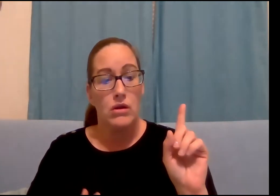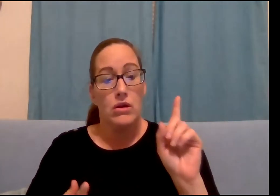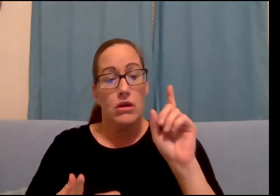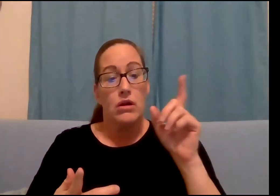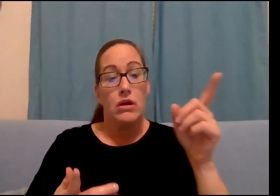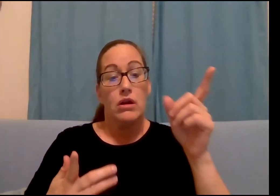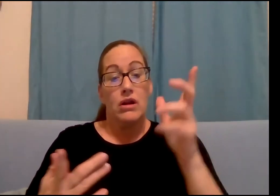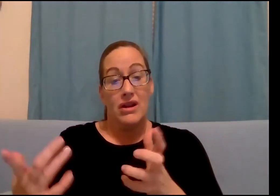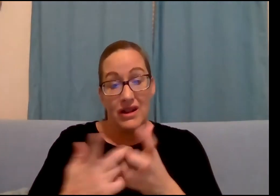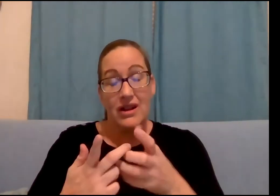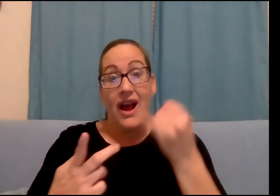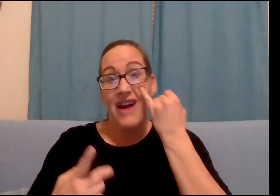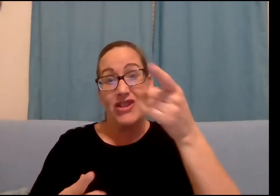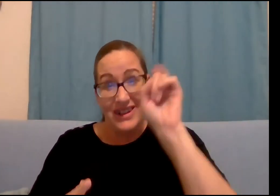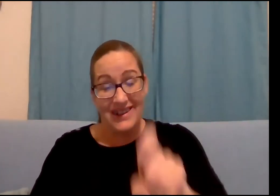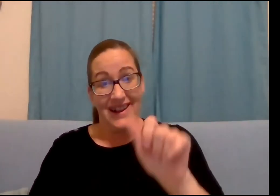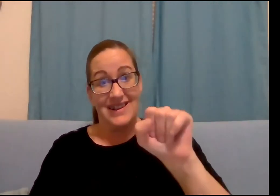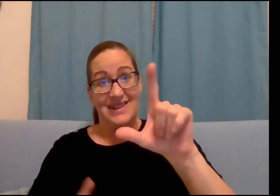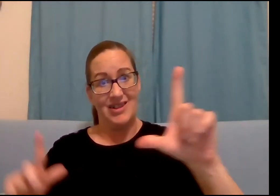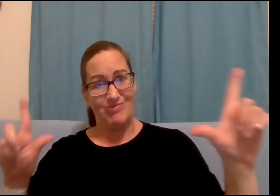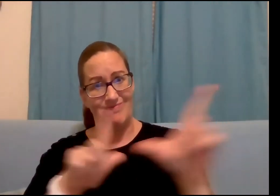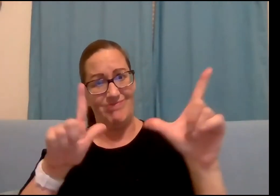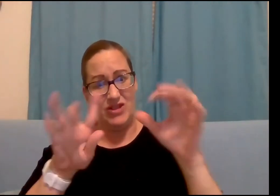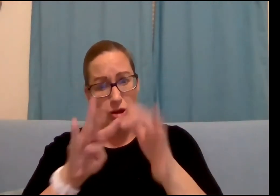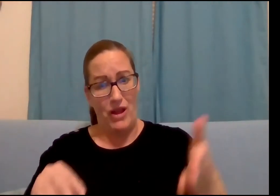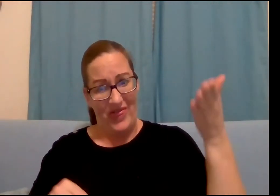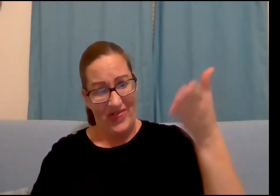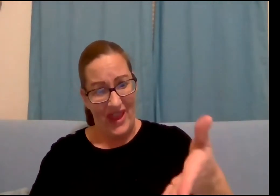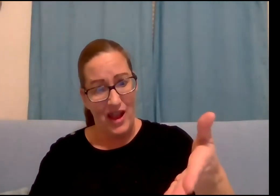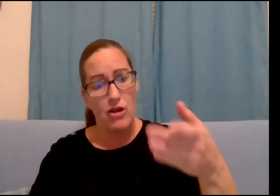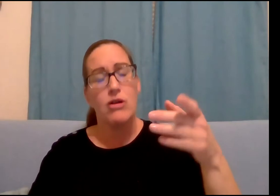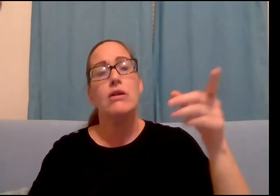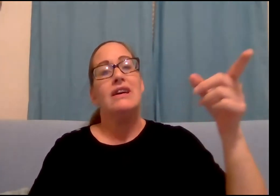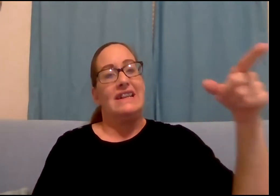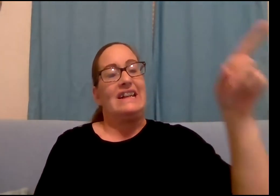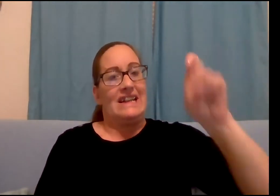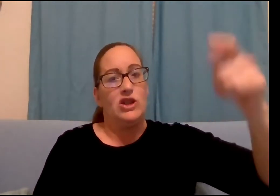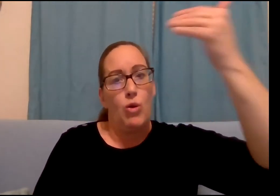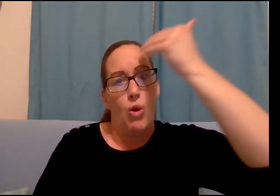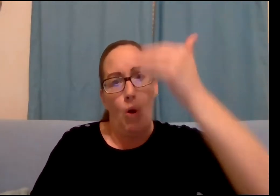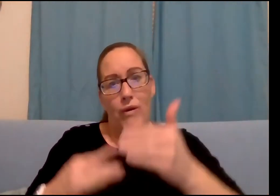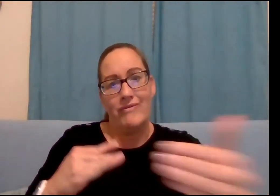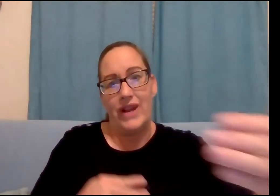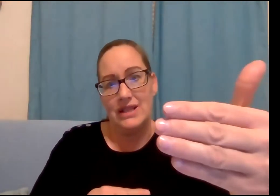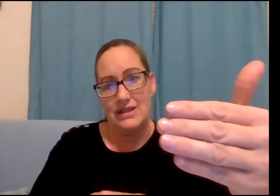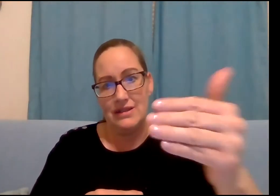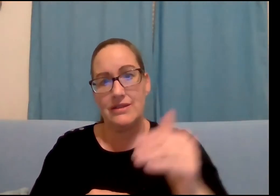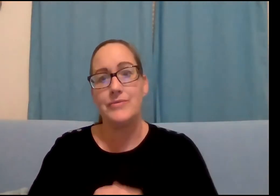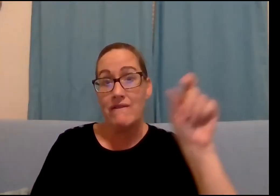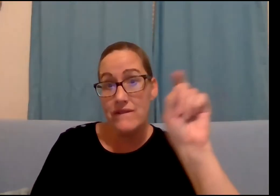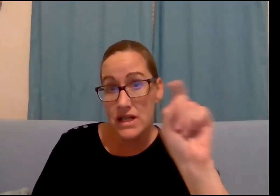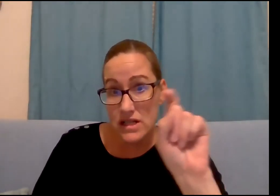And if you need a Certified American Sign Language interpreter, they will need to know in advance.